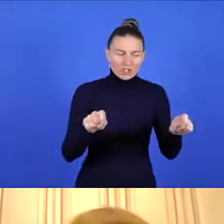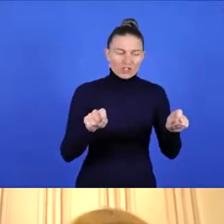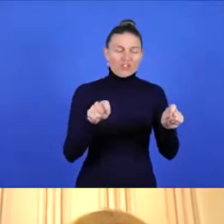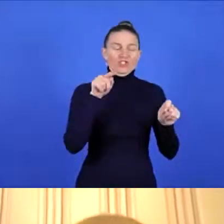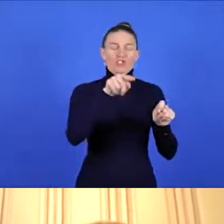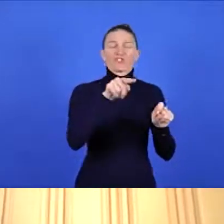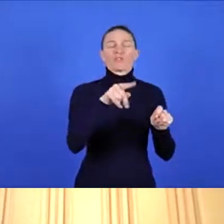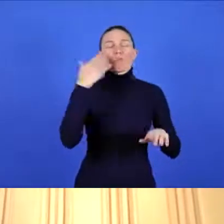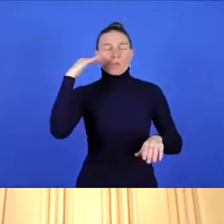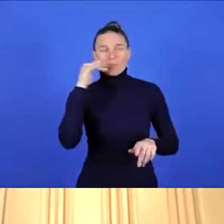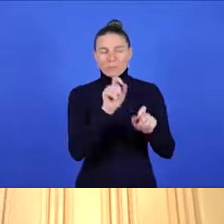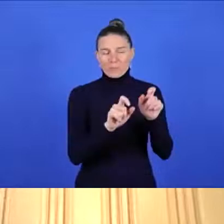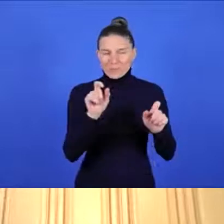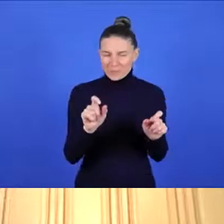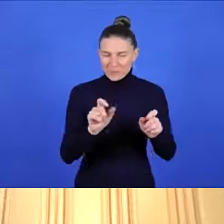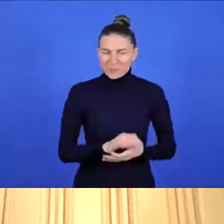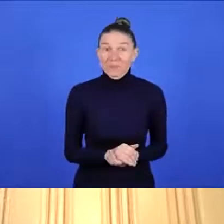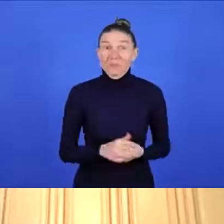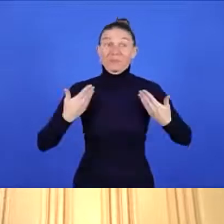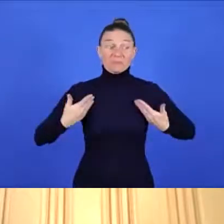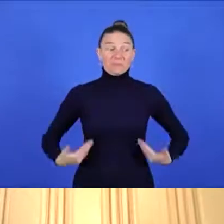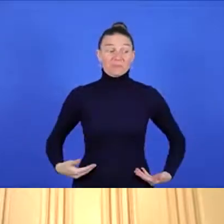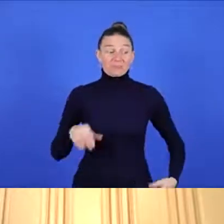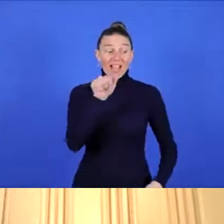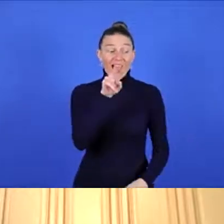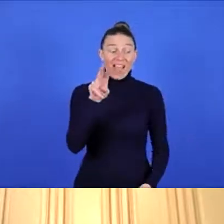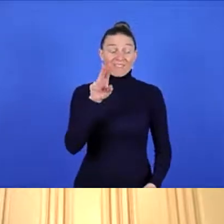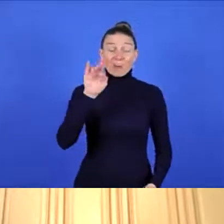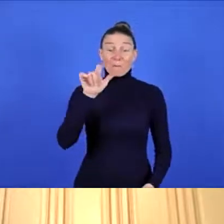, President of the international federation of hard-of-hearing people